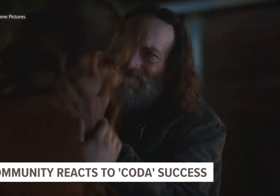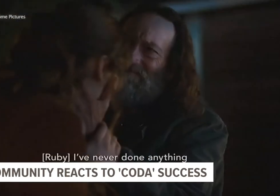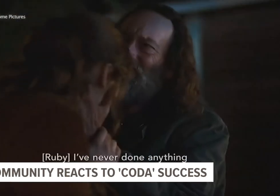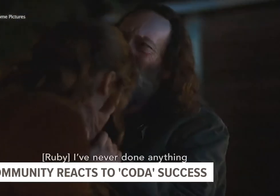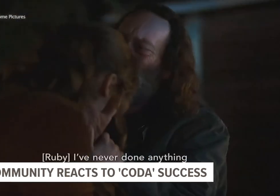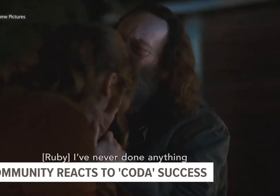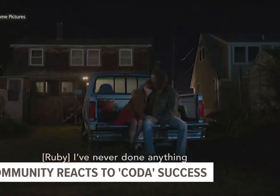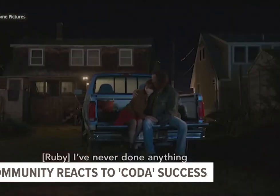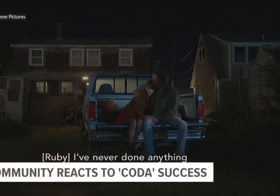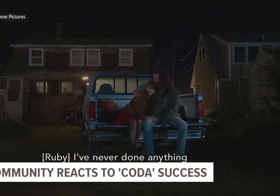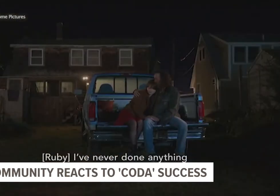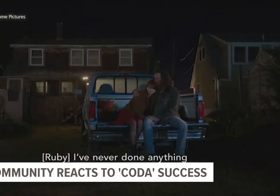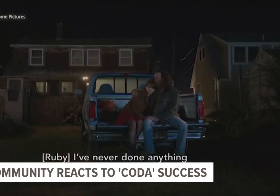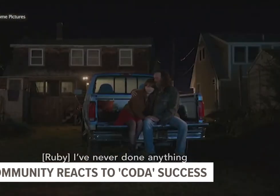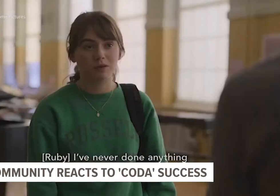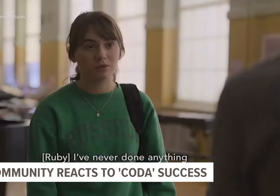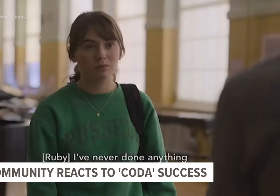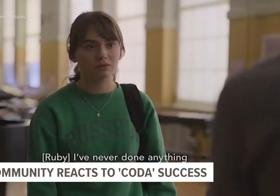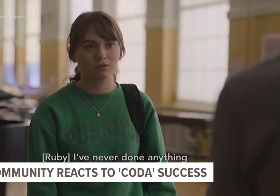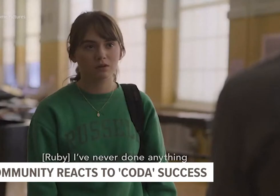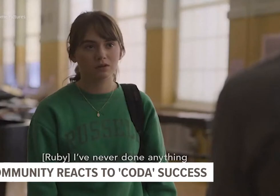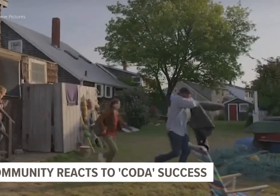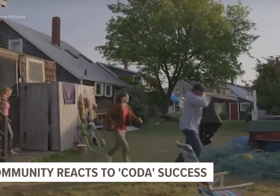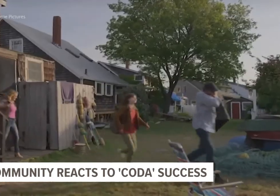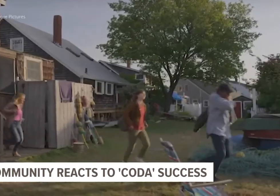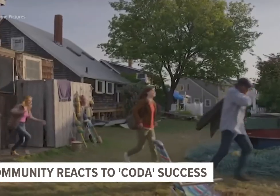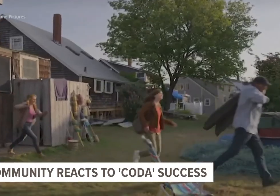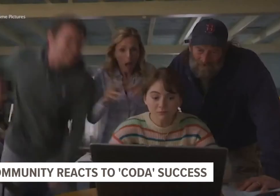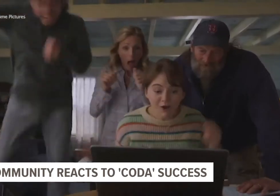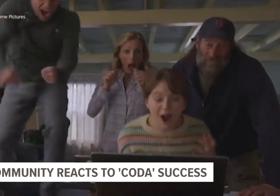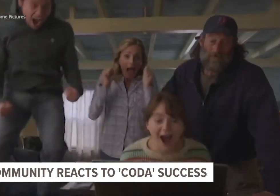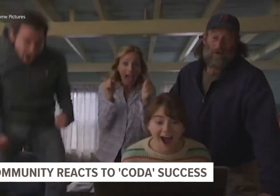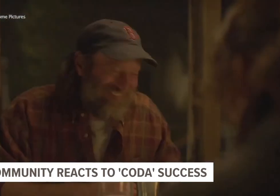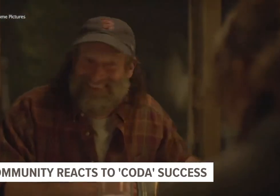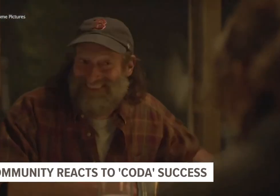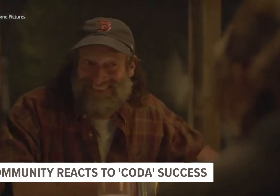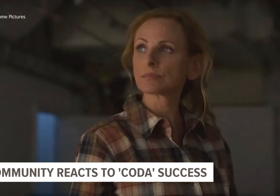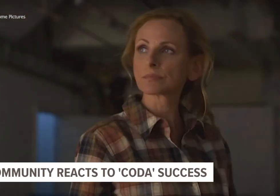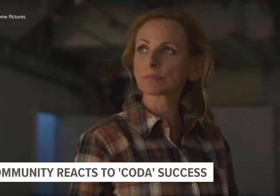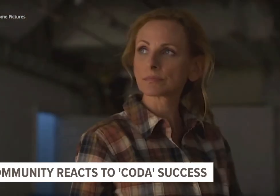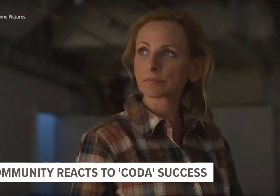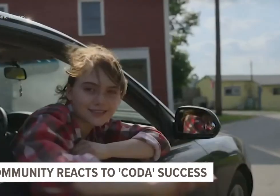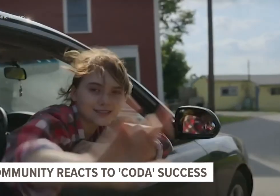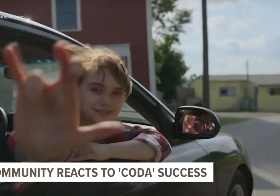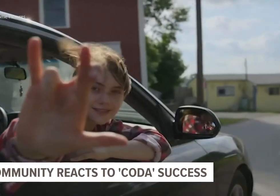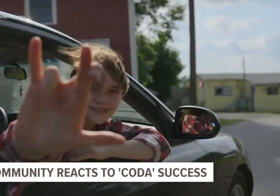deaf and hard of hearing and is speaking with us through the help of a relay interpreter. We're just